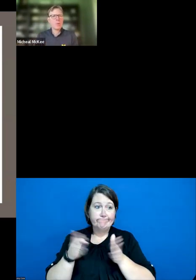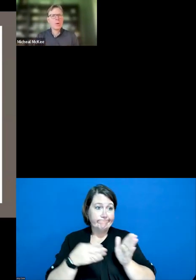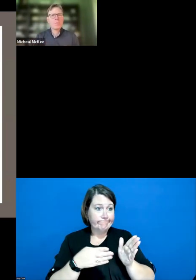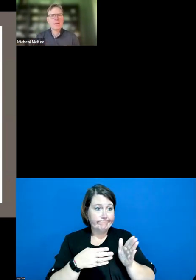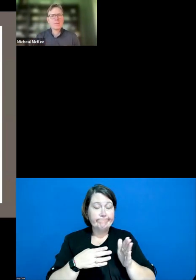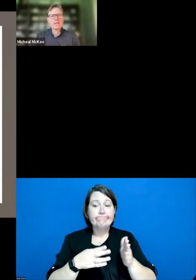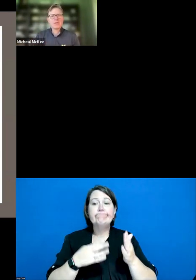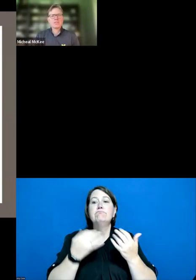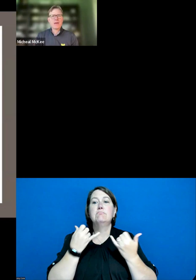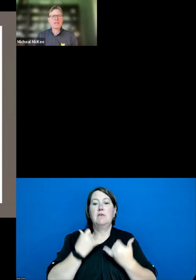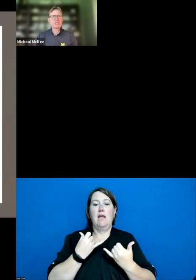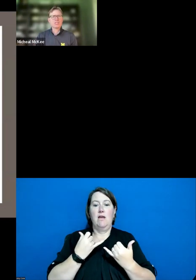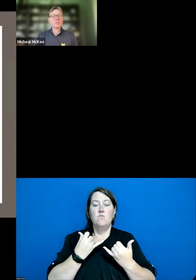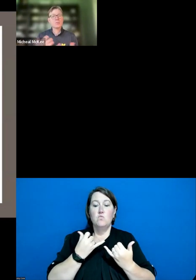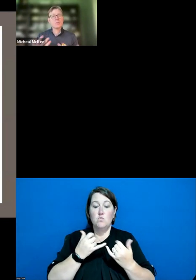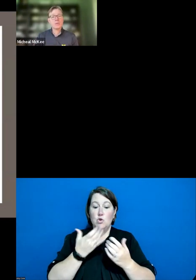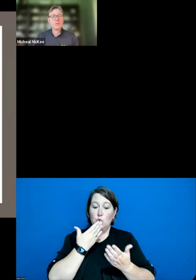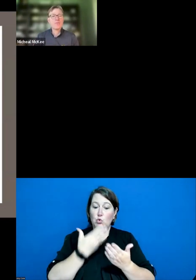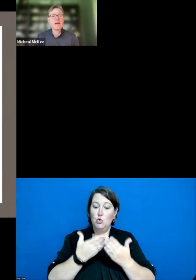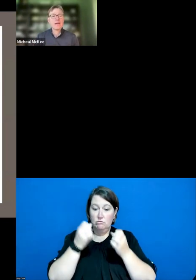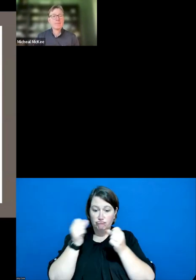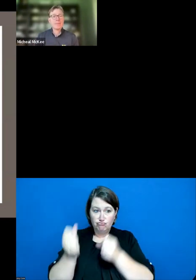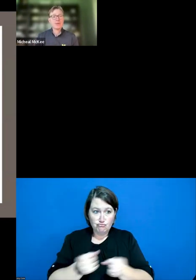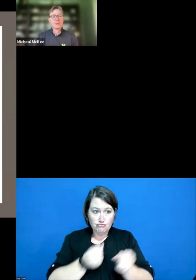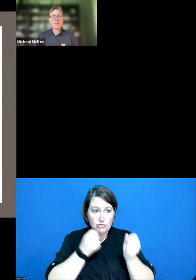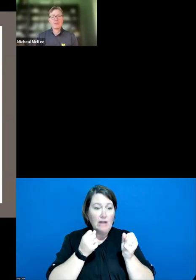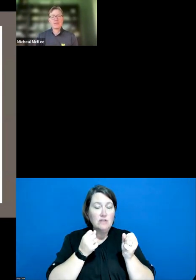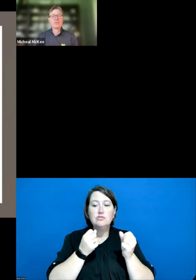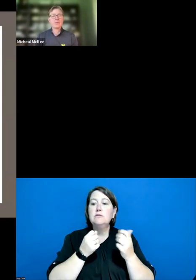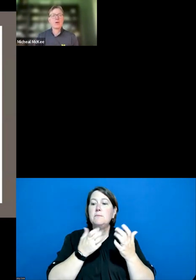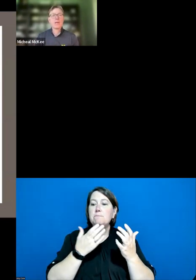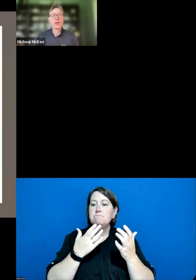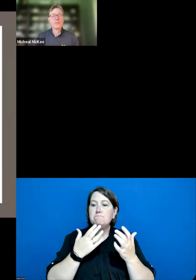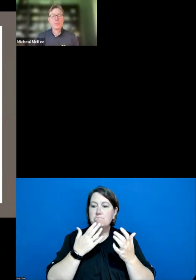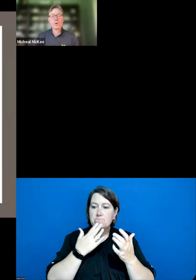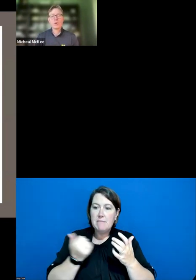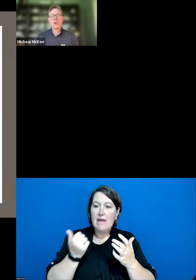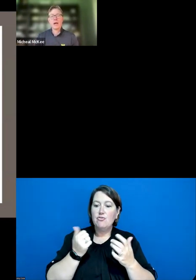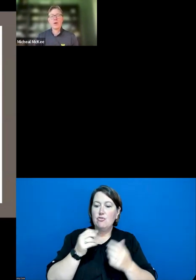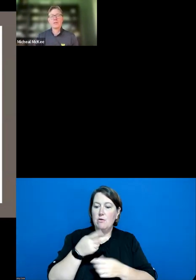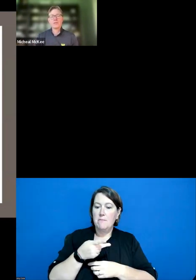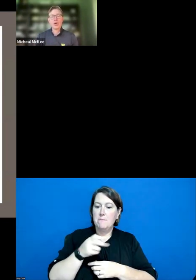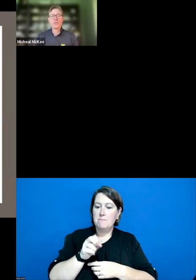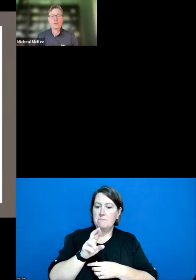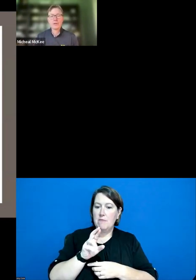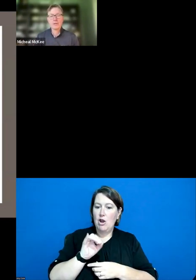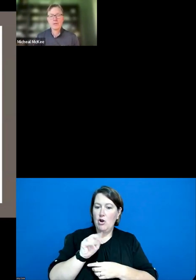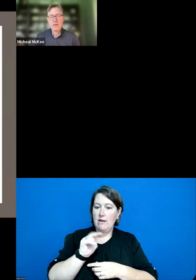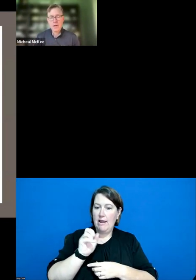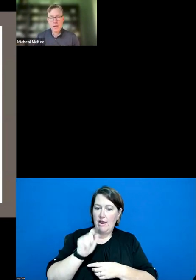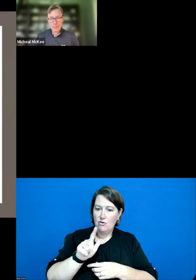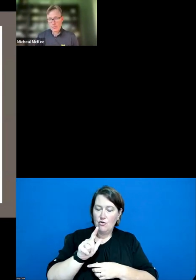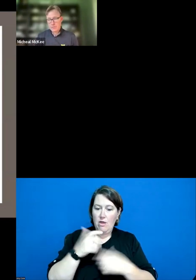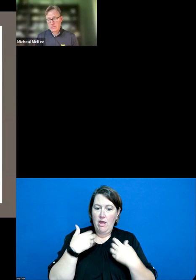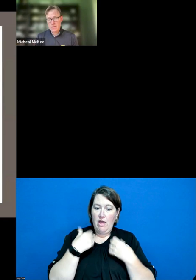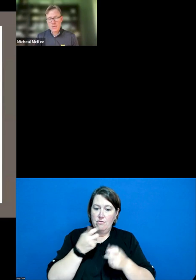what might be good strategies to really provide better perinatal health care for our define heart of hearing birthers.